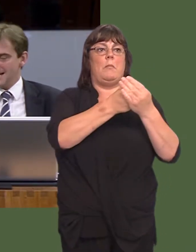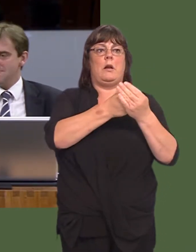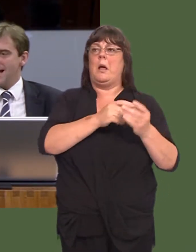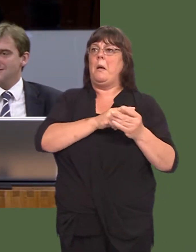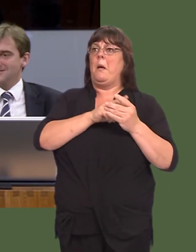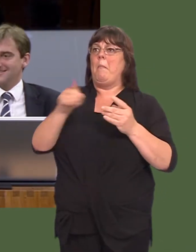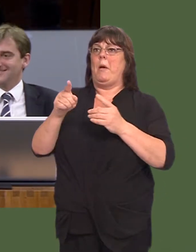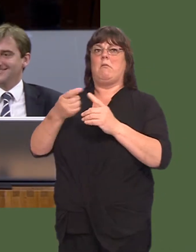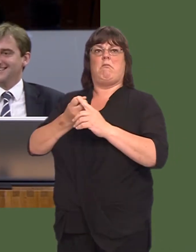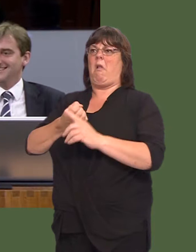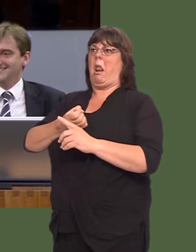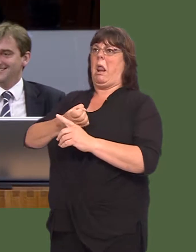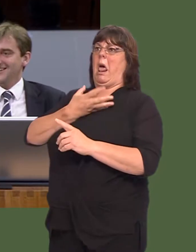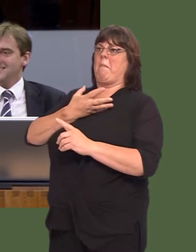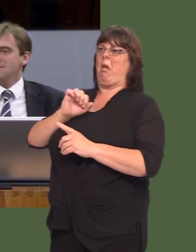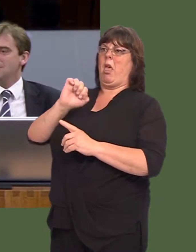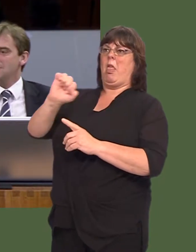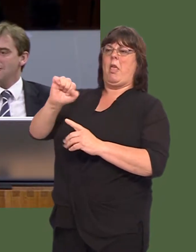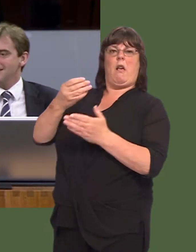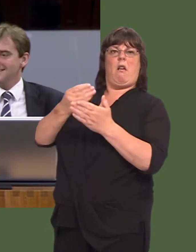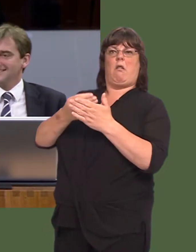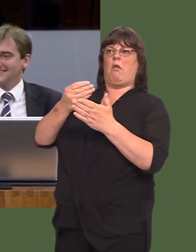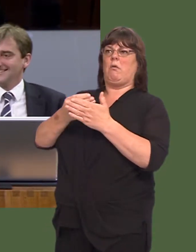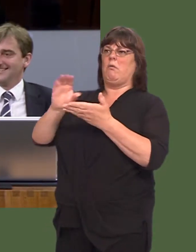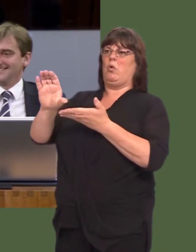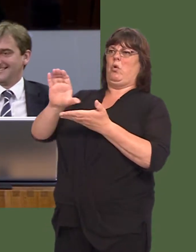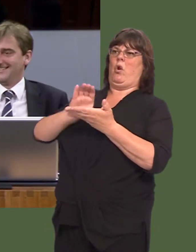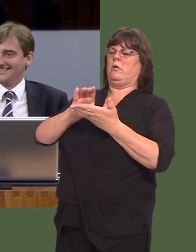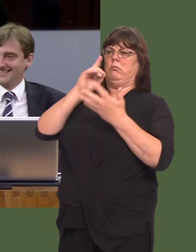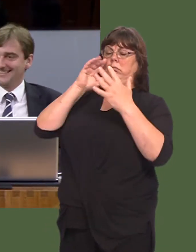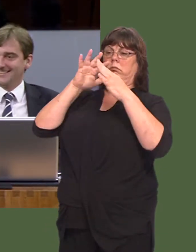A £100 million against the fiscal illiteracy that we see coming out of Labour that I noticed